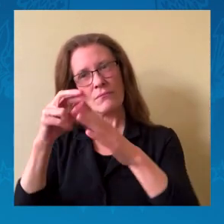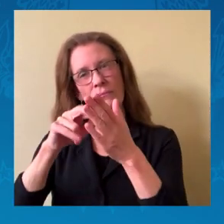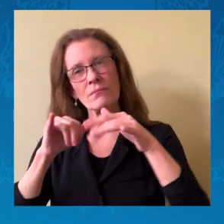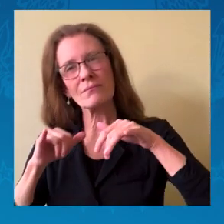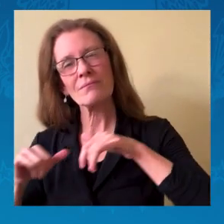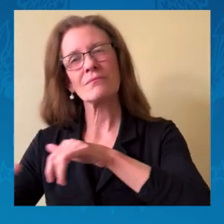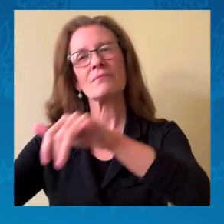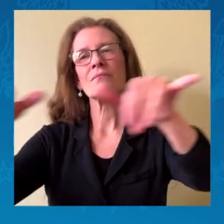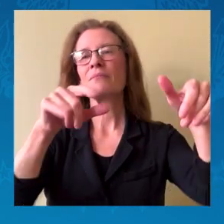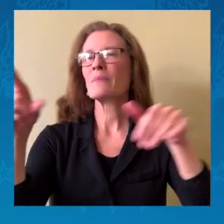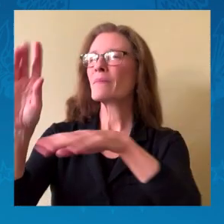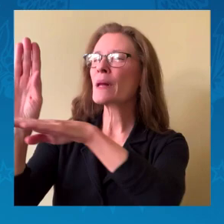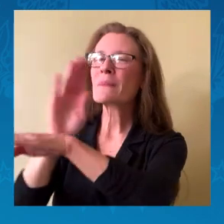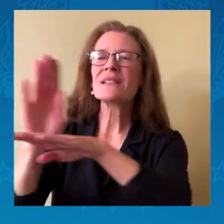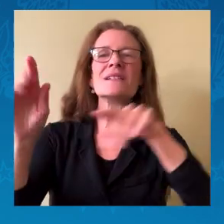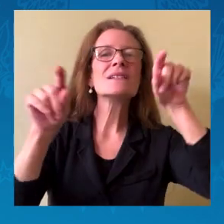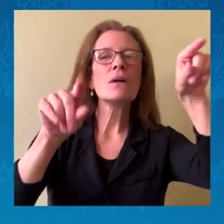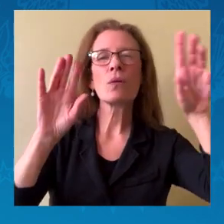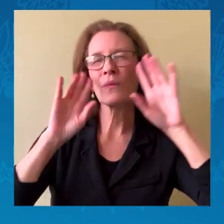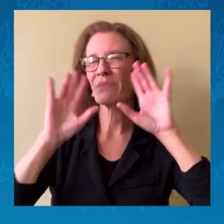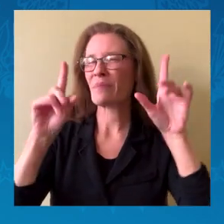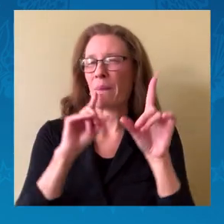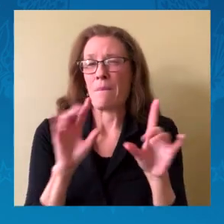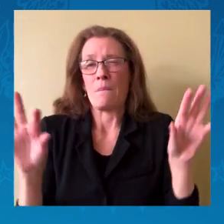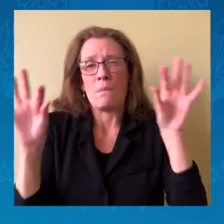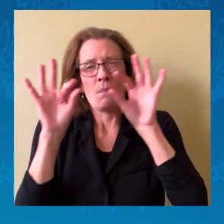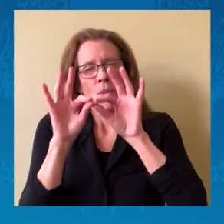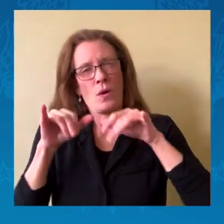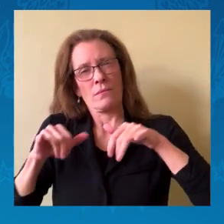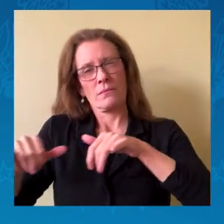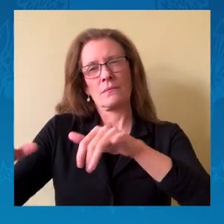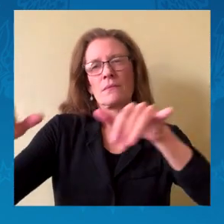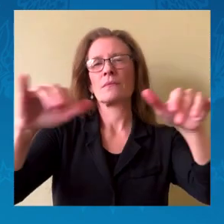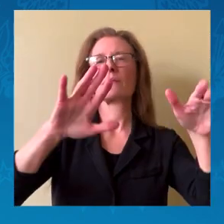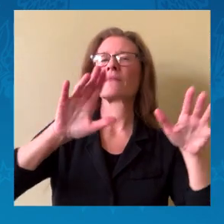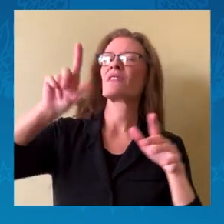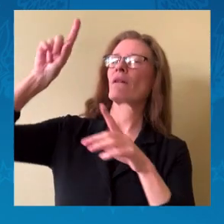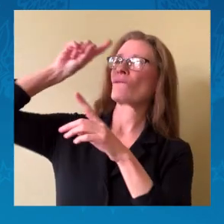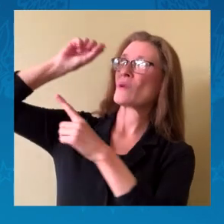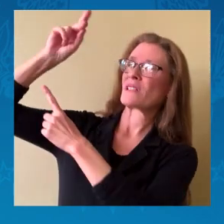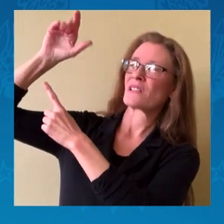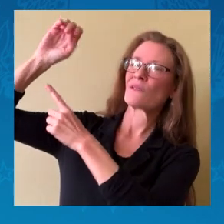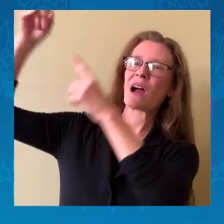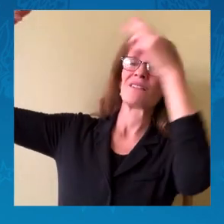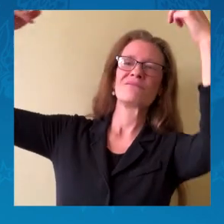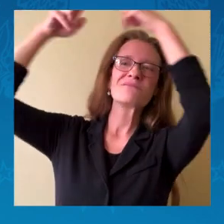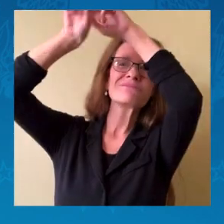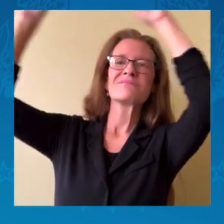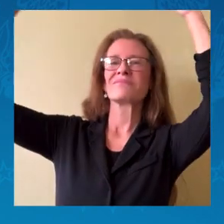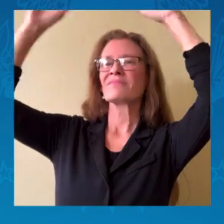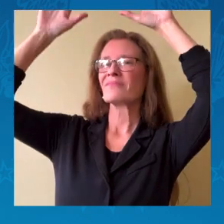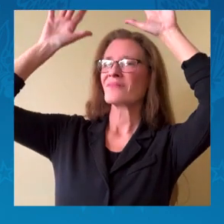for space traffic and coordination. The Vice President: Thank you, Madam Secretary, and to emphasize the importance of the role